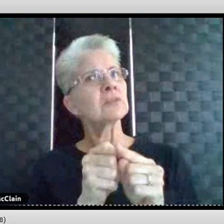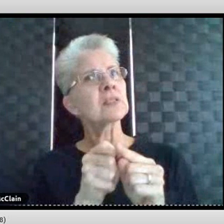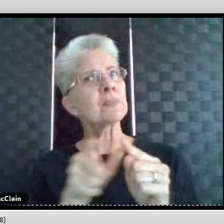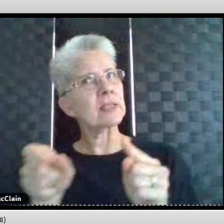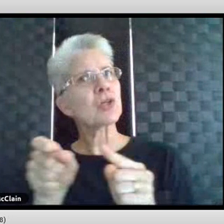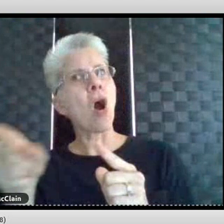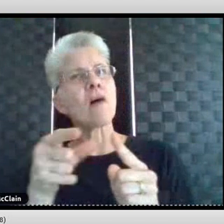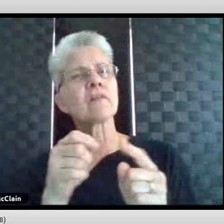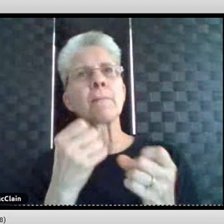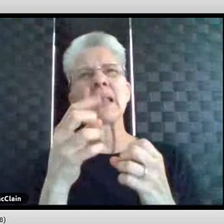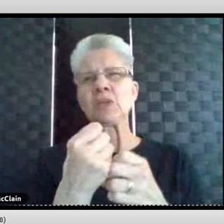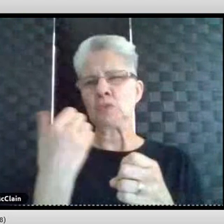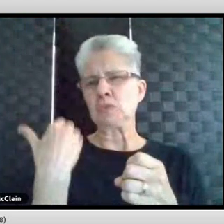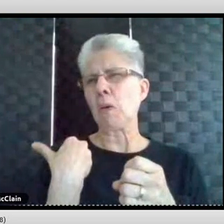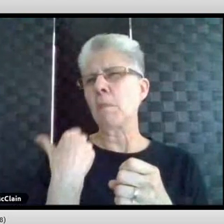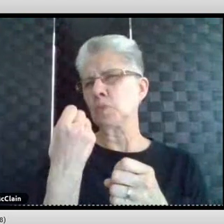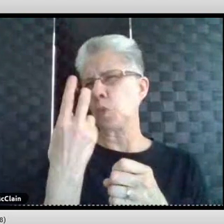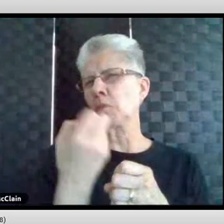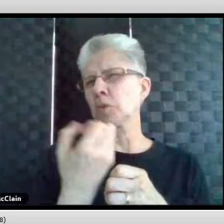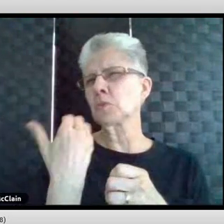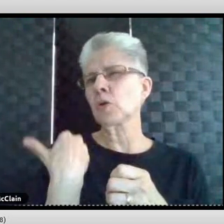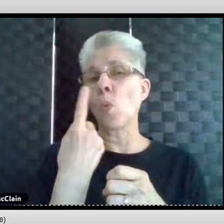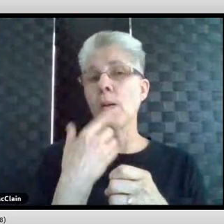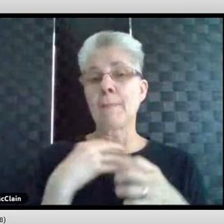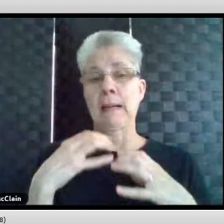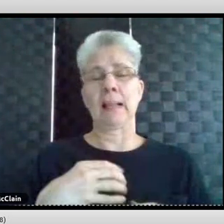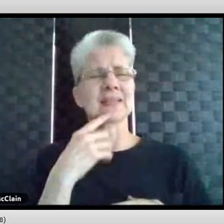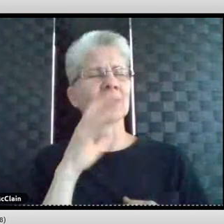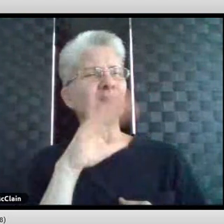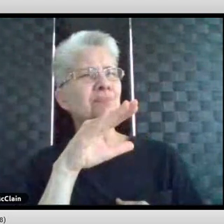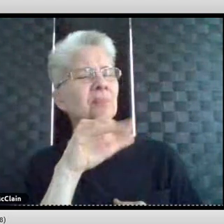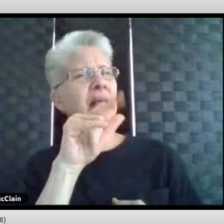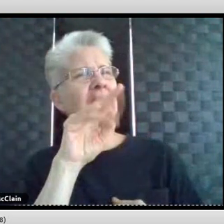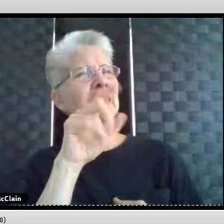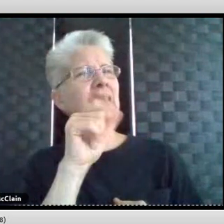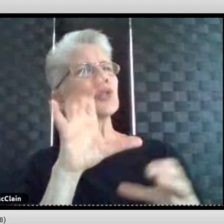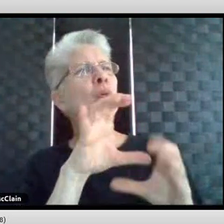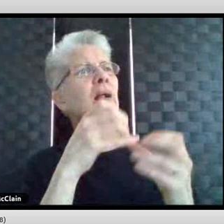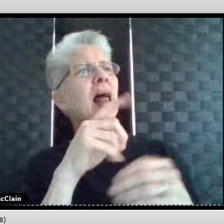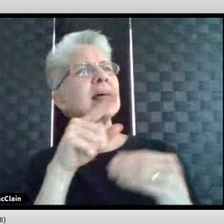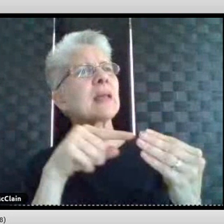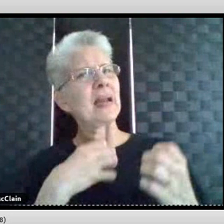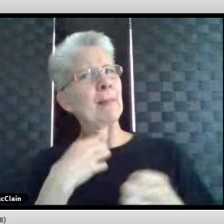Many years ago -- It's been about 12 years ago now, one of my clients said, "Linda, I want you to do a class on emotional intelligence,"